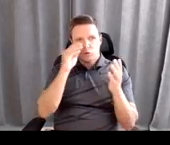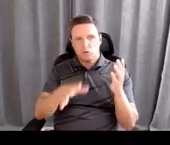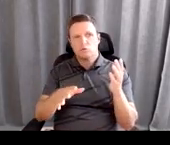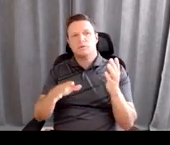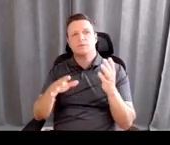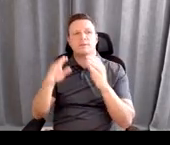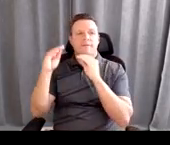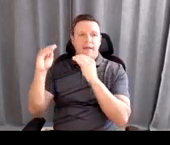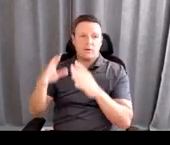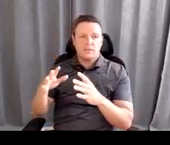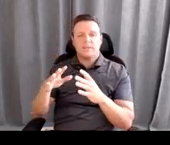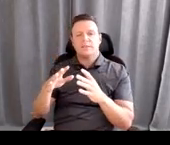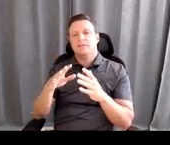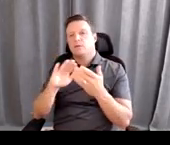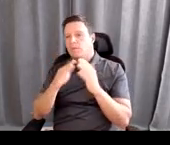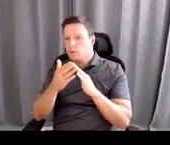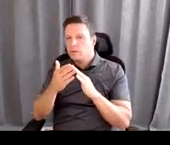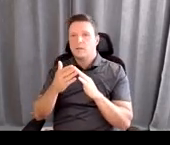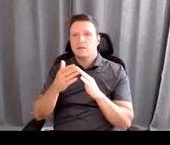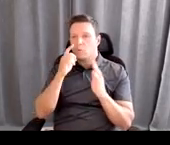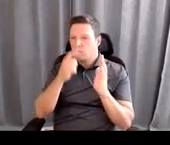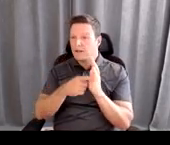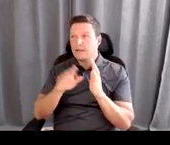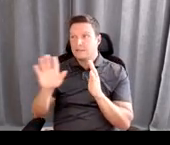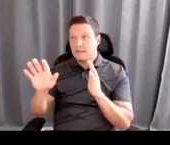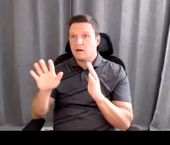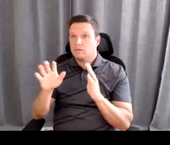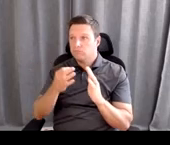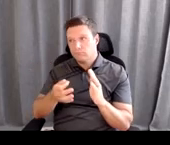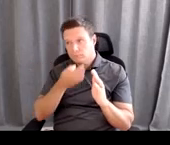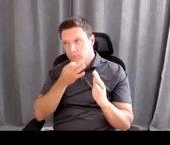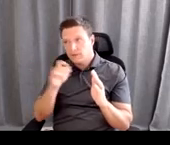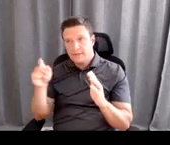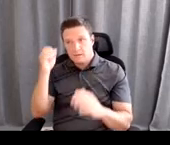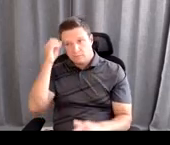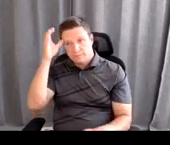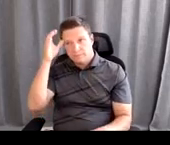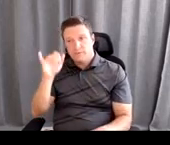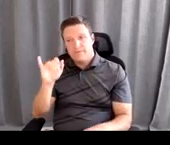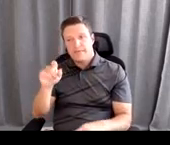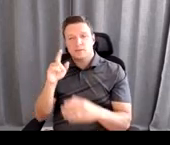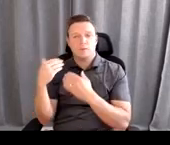themselves to recognize that community expertise, right? I mean, that is responsible community engagement.